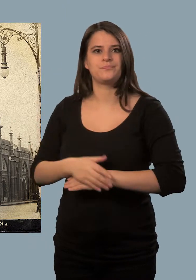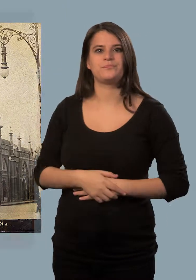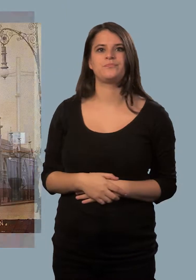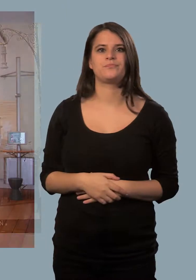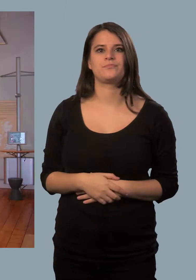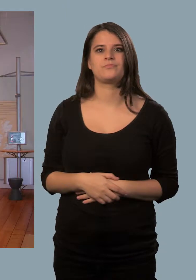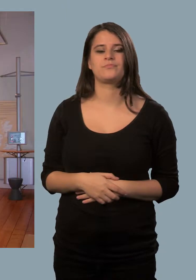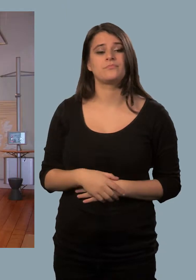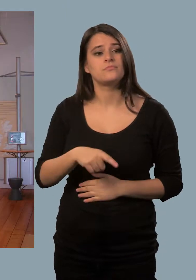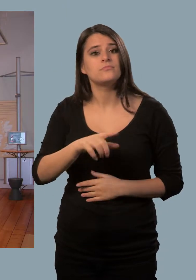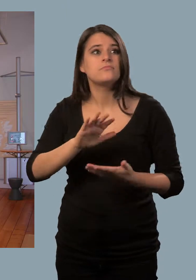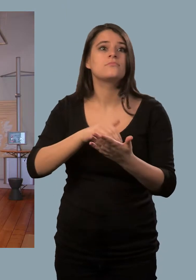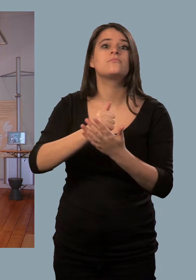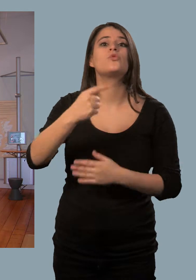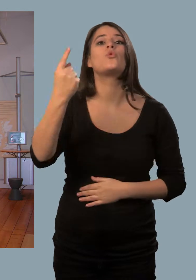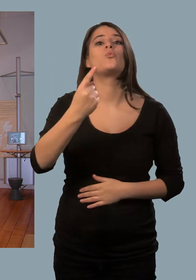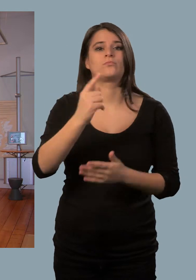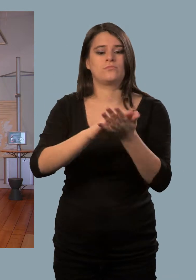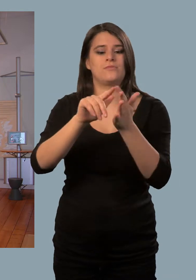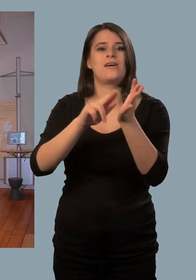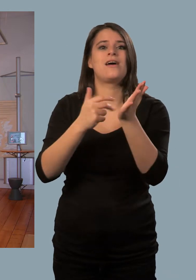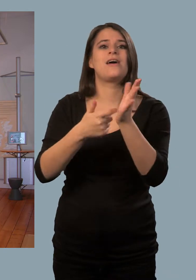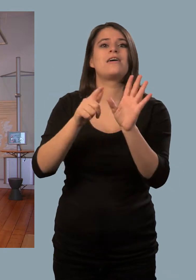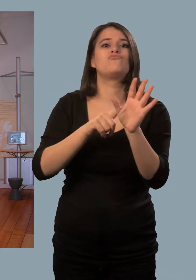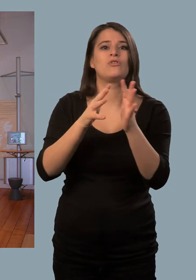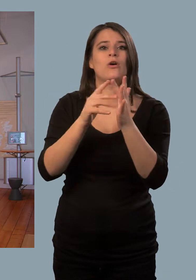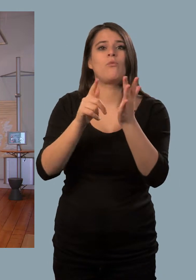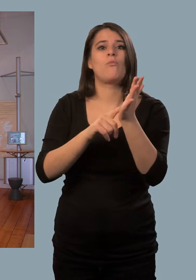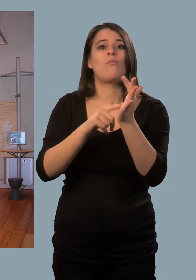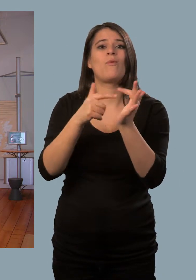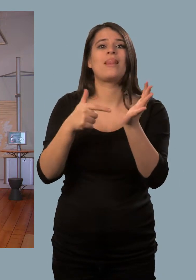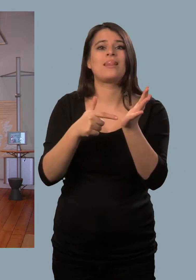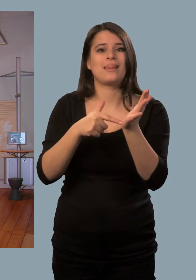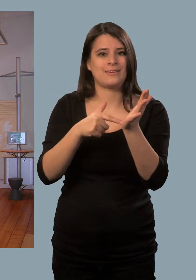One of its founders was Henry Willett, who lent - and later donated - his collection